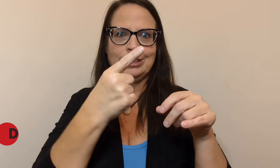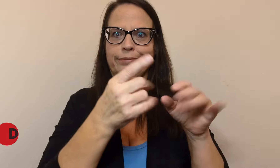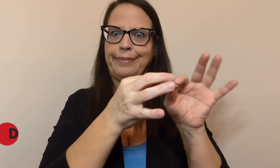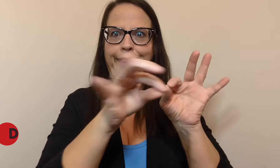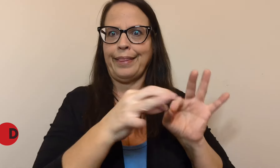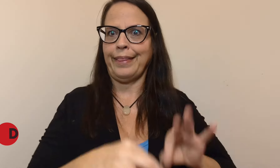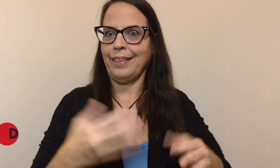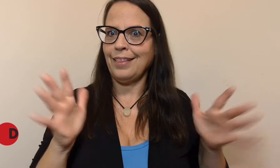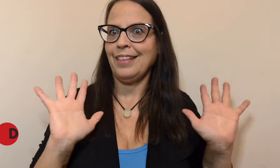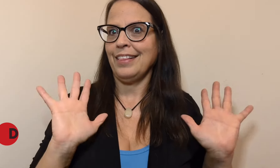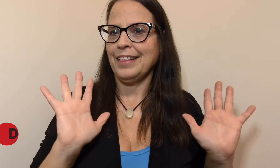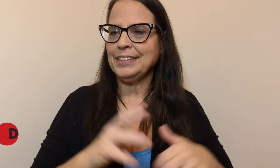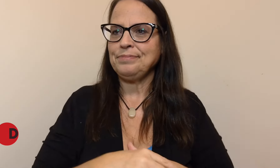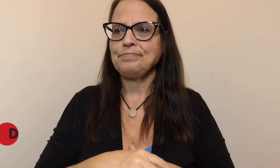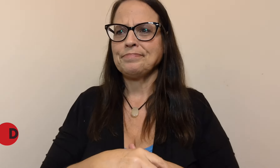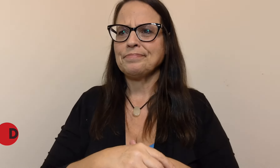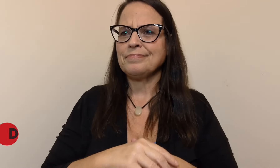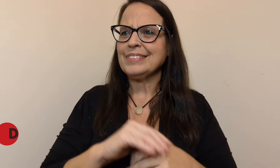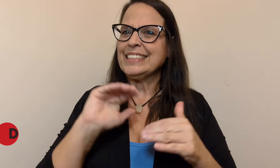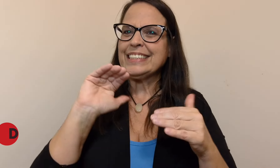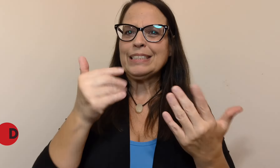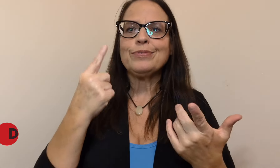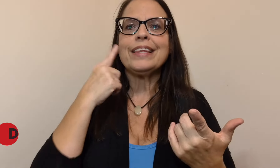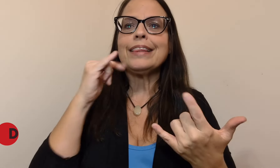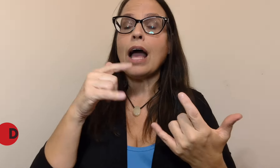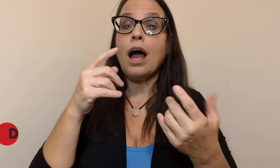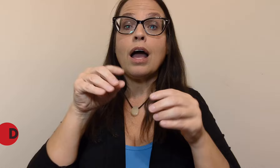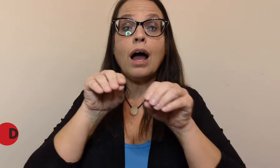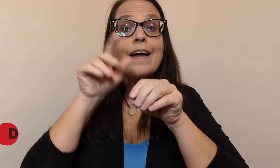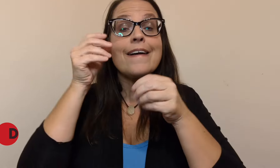and not in written texts. They seem to think the information